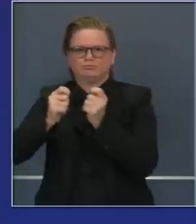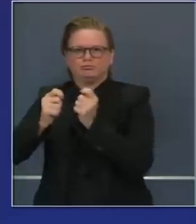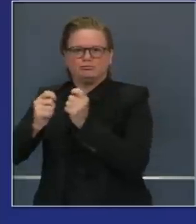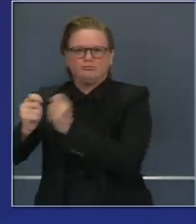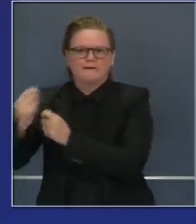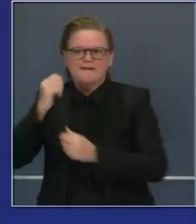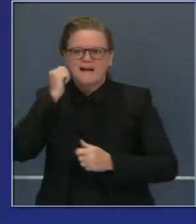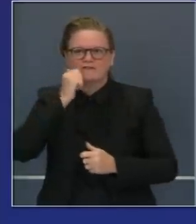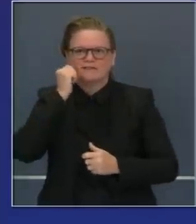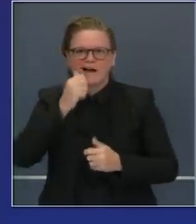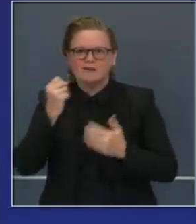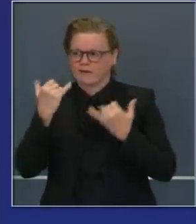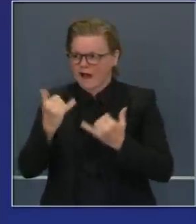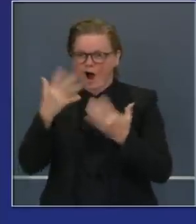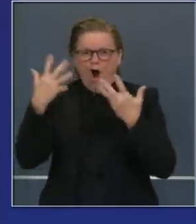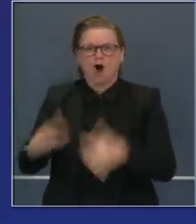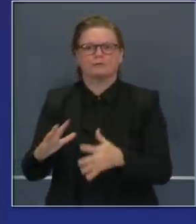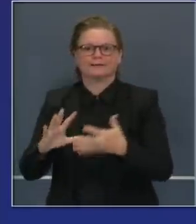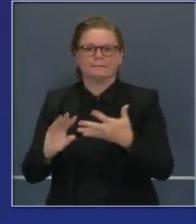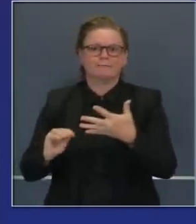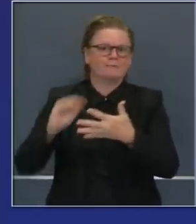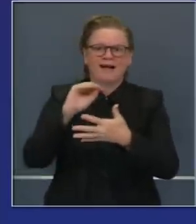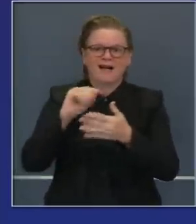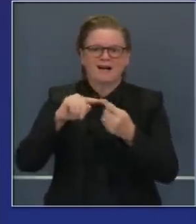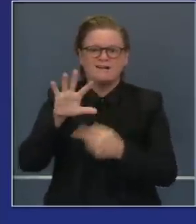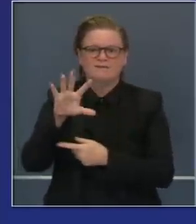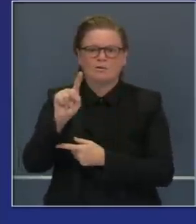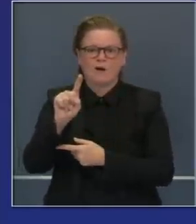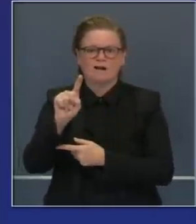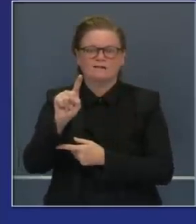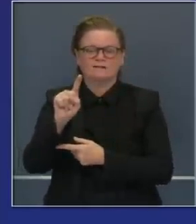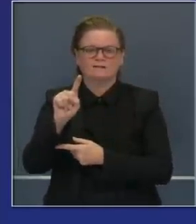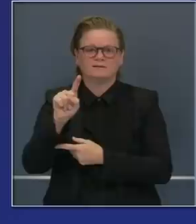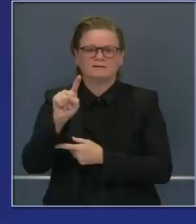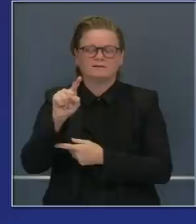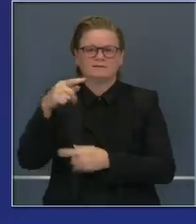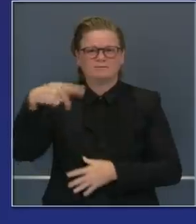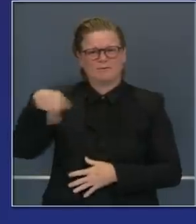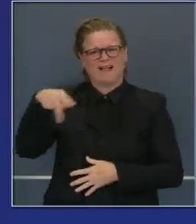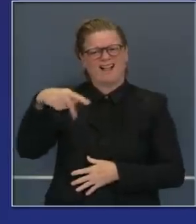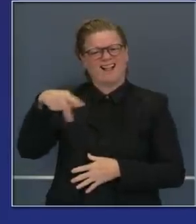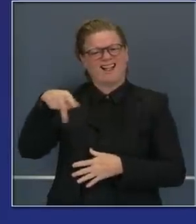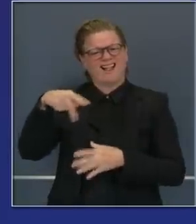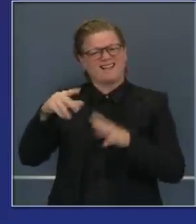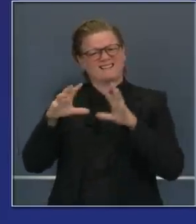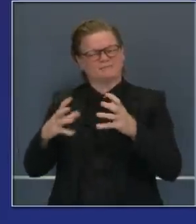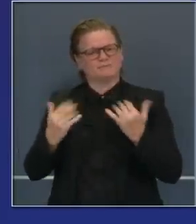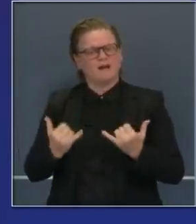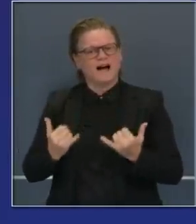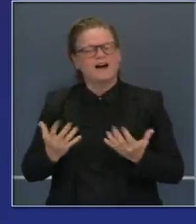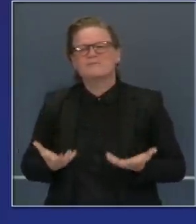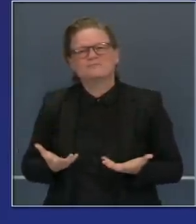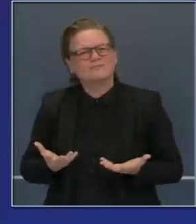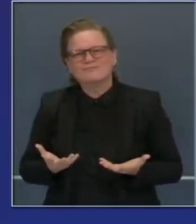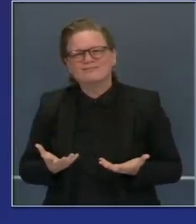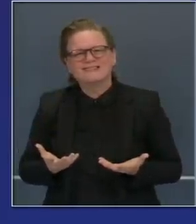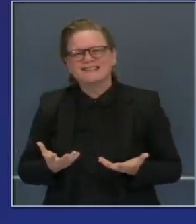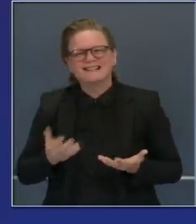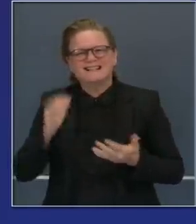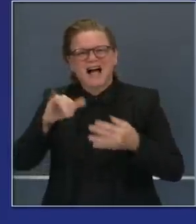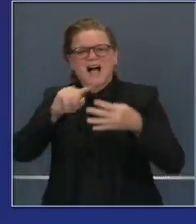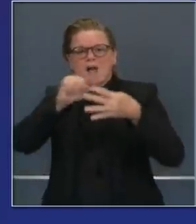CONSISTENTLY.